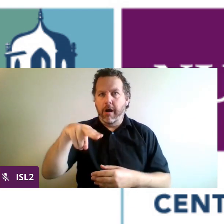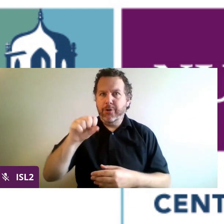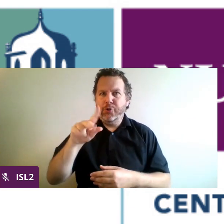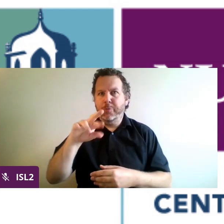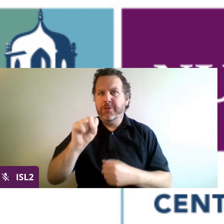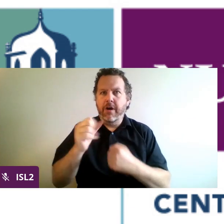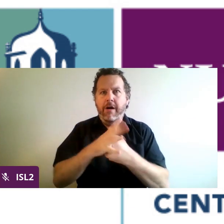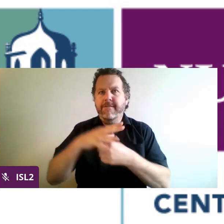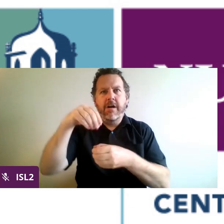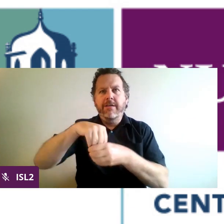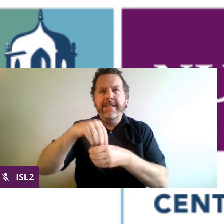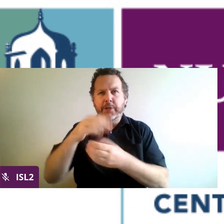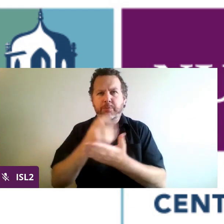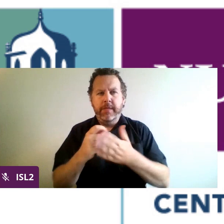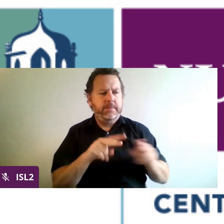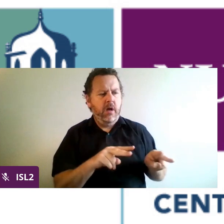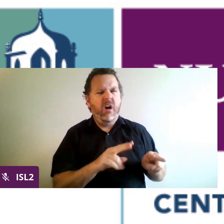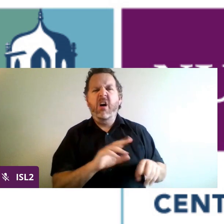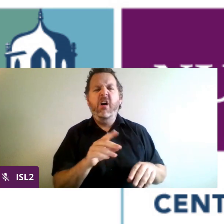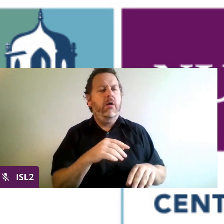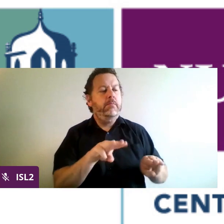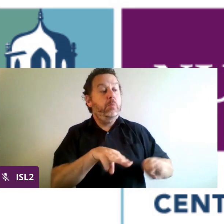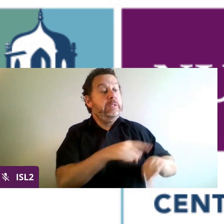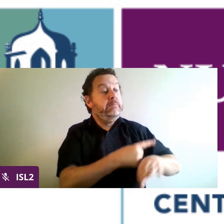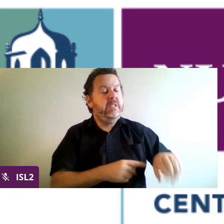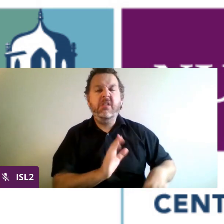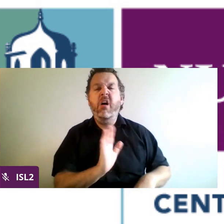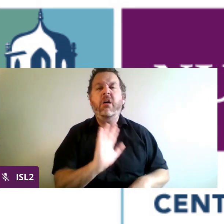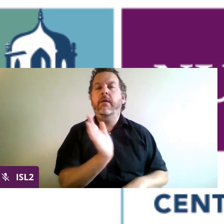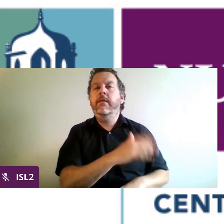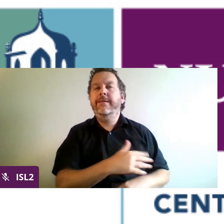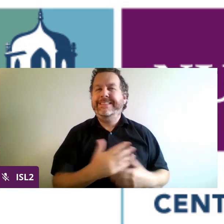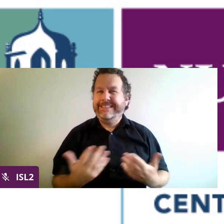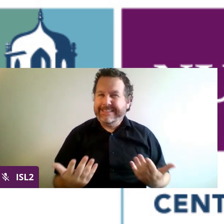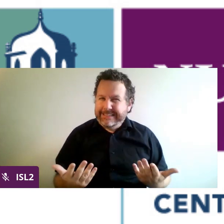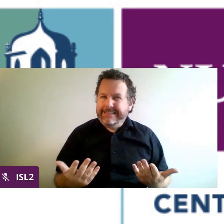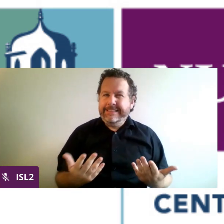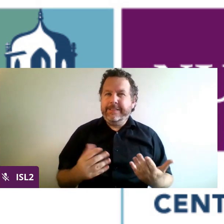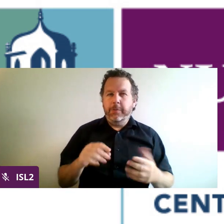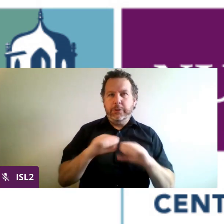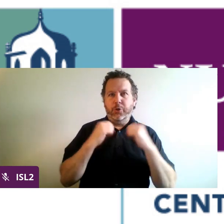disability. After a legal and policy